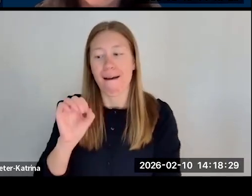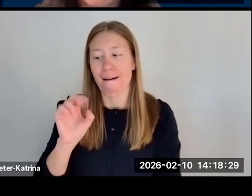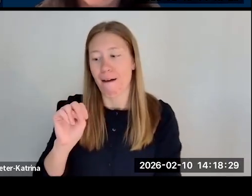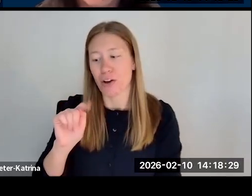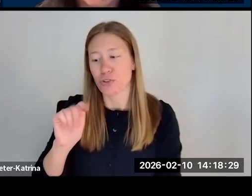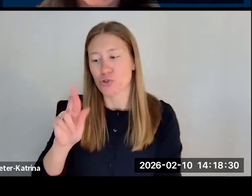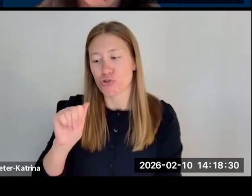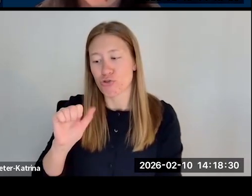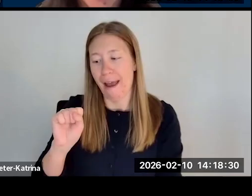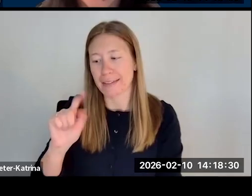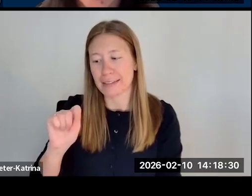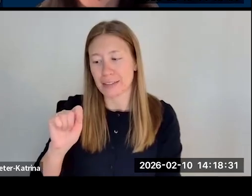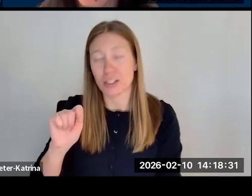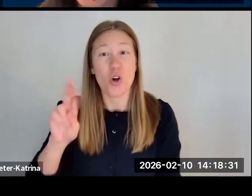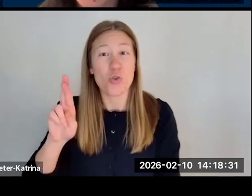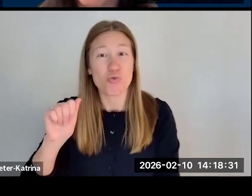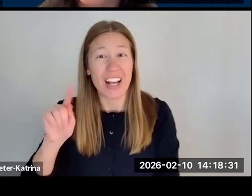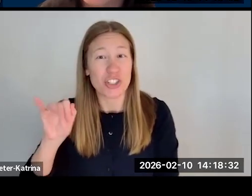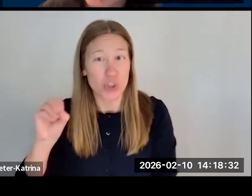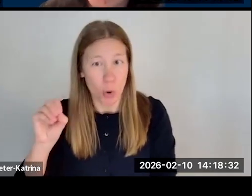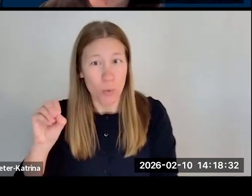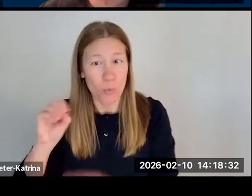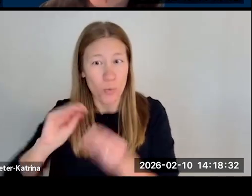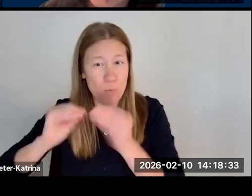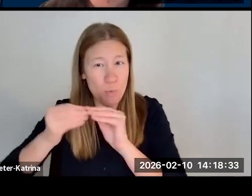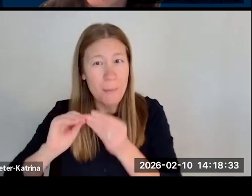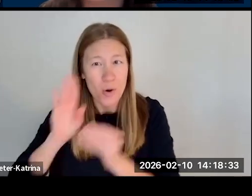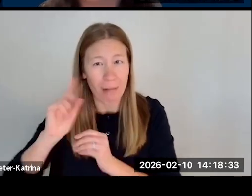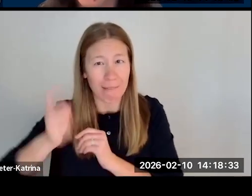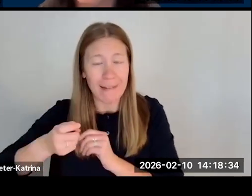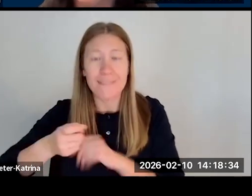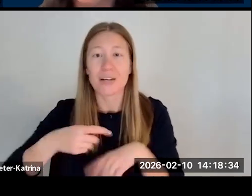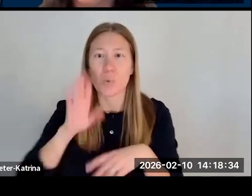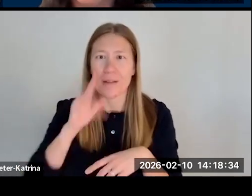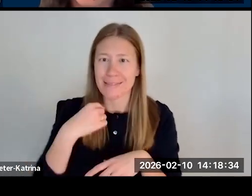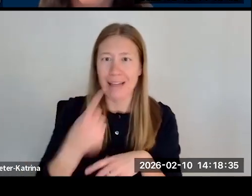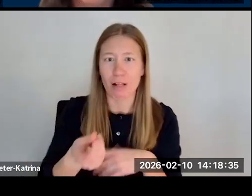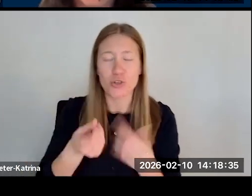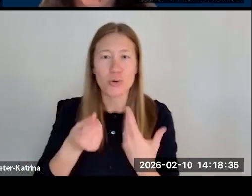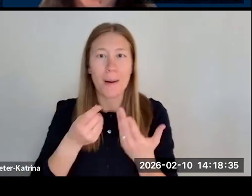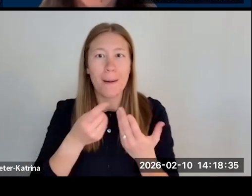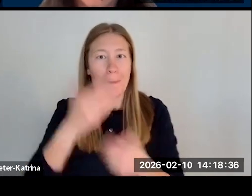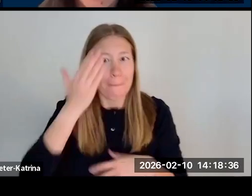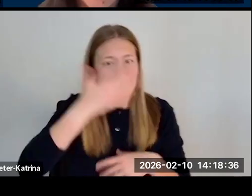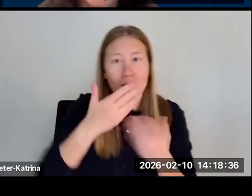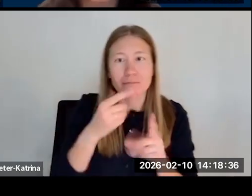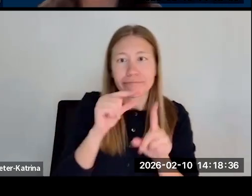That is the contrast between the foreground color and the background color that you've inputted.